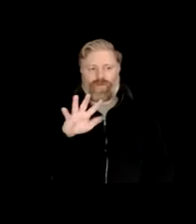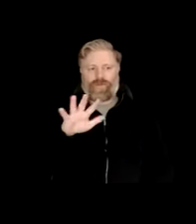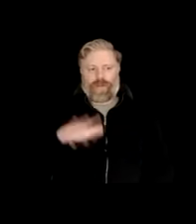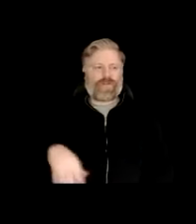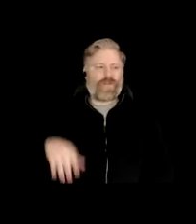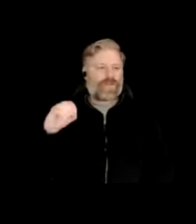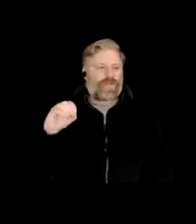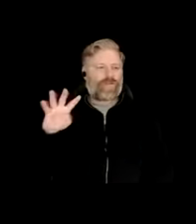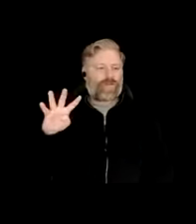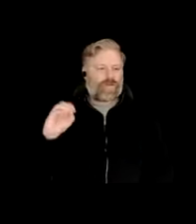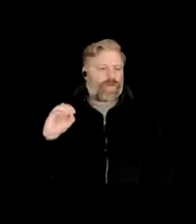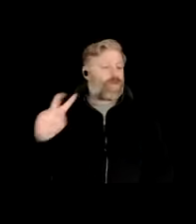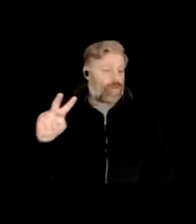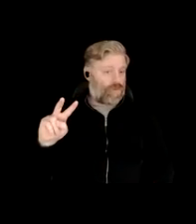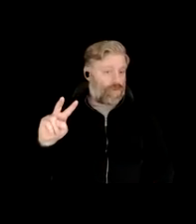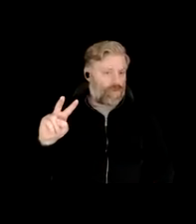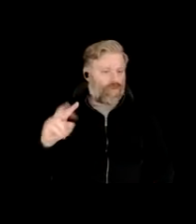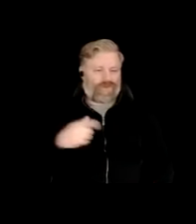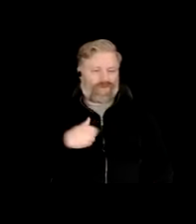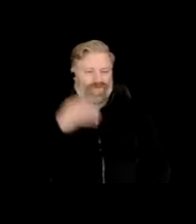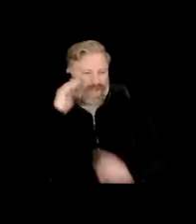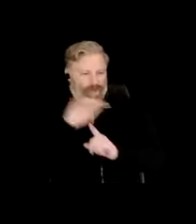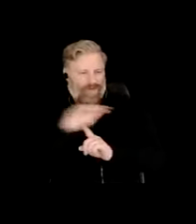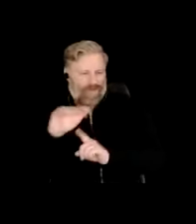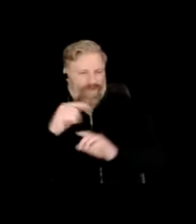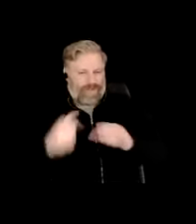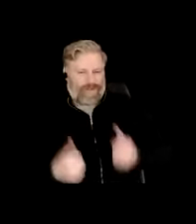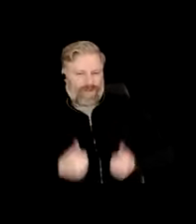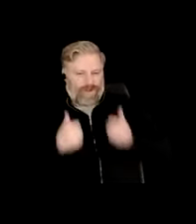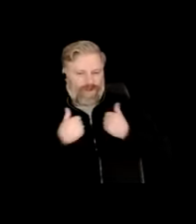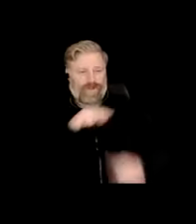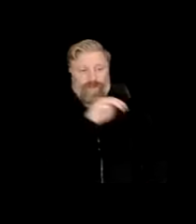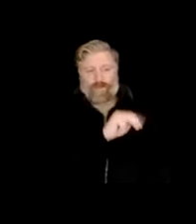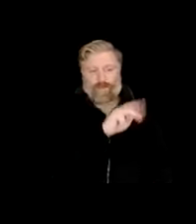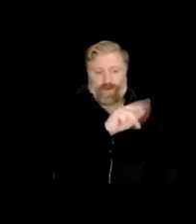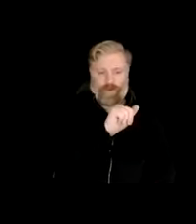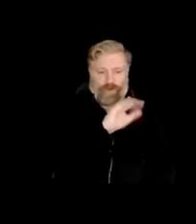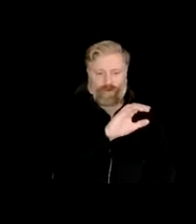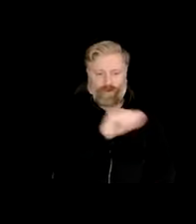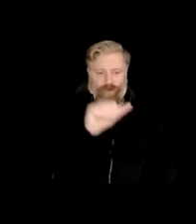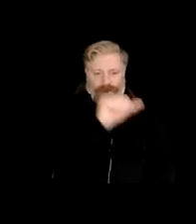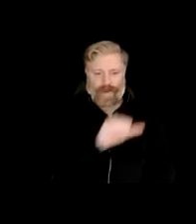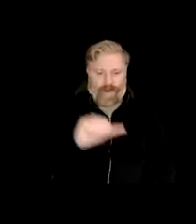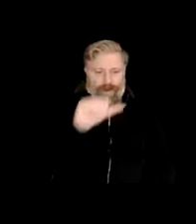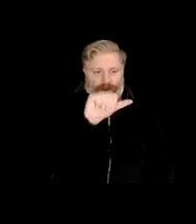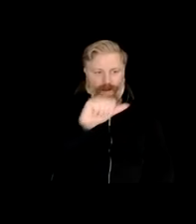I'll also go back and spell out our email address. So that's M-R-A-C@M-R-A-C.O-R-G.